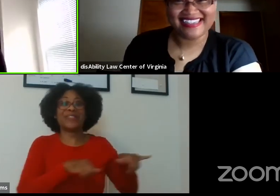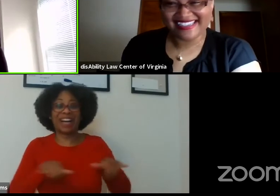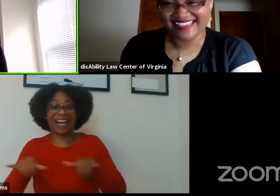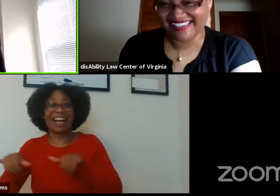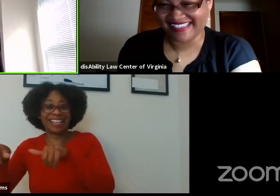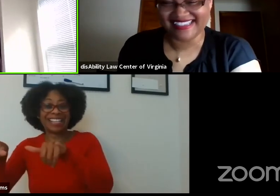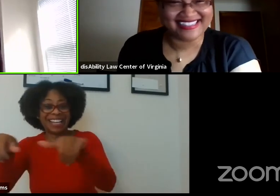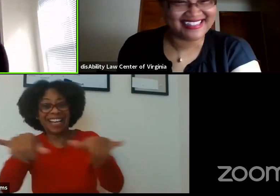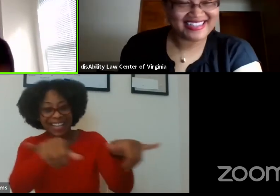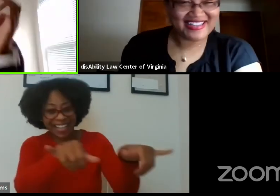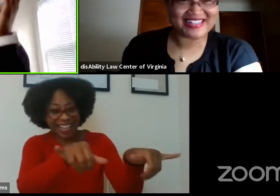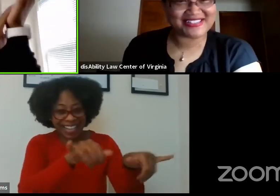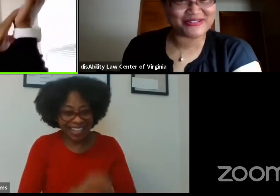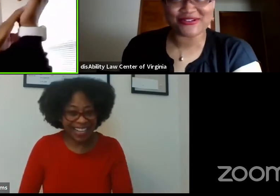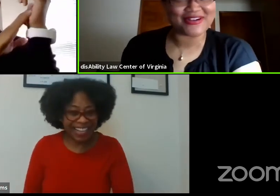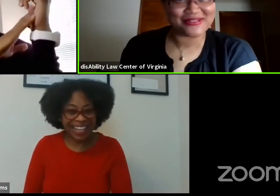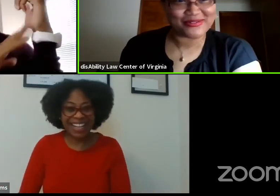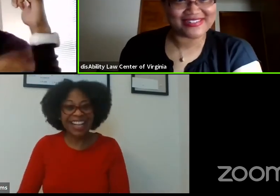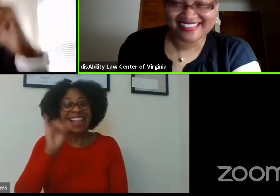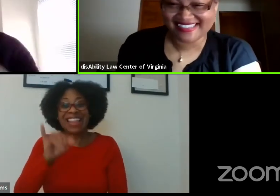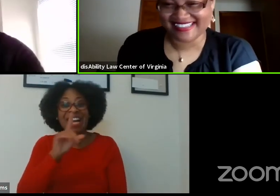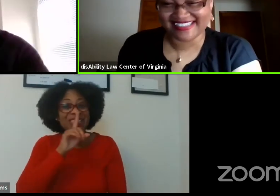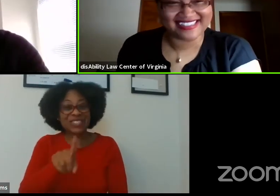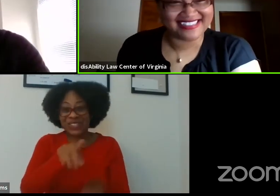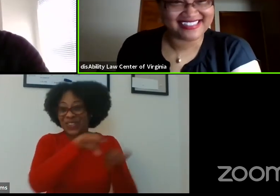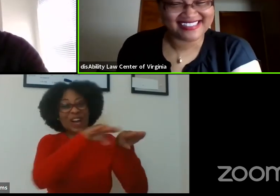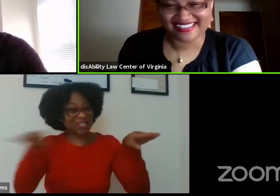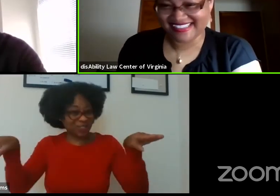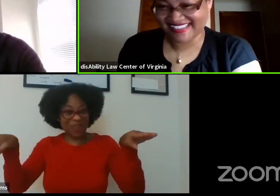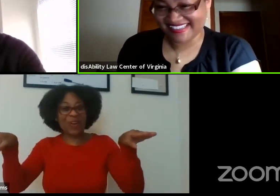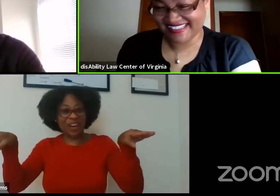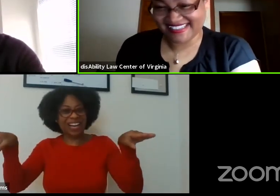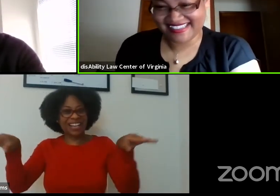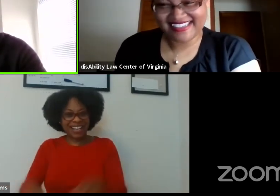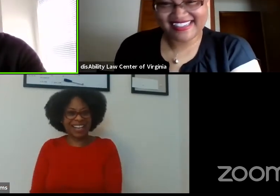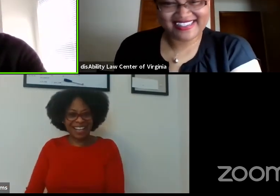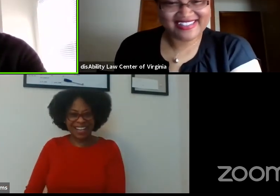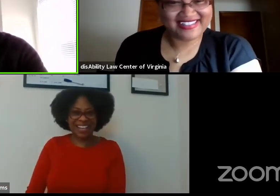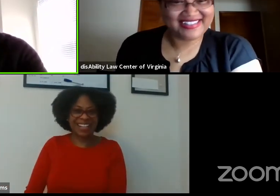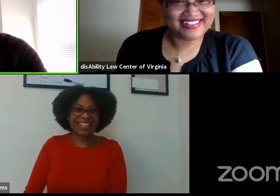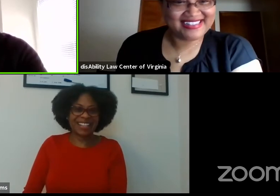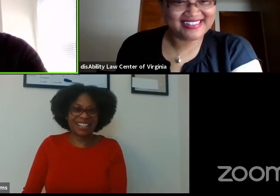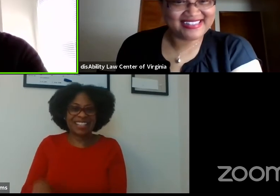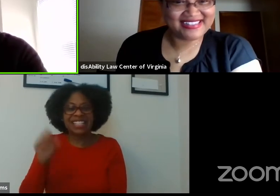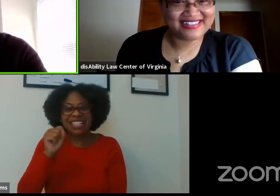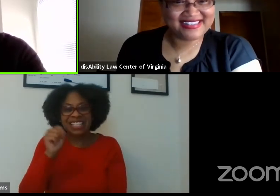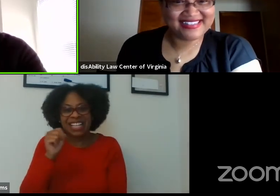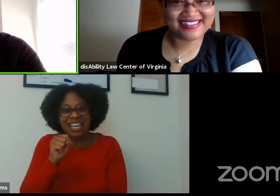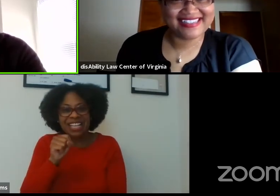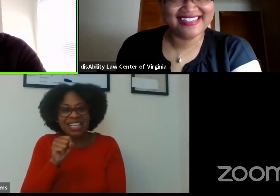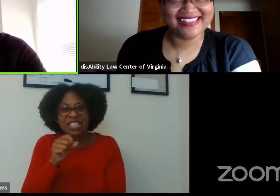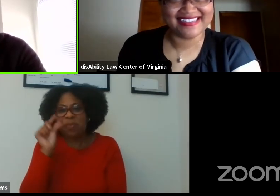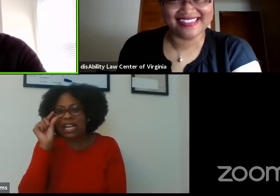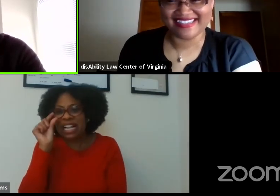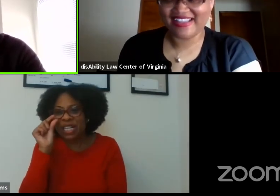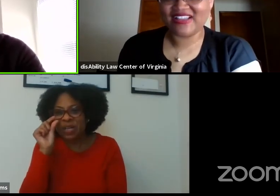that's true across the board. Yeah, that's why you just put a little bit of wine in your backpack. That's what you do.